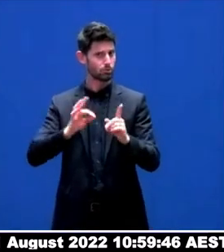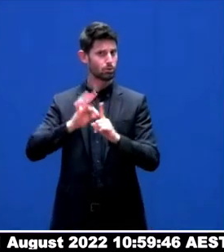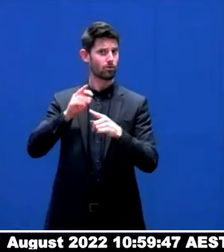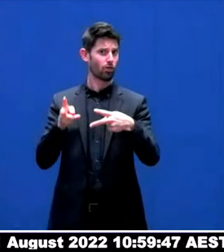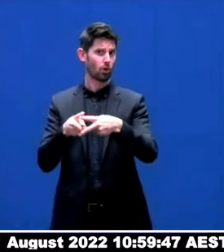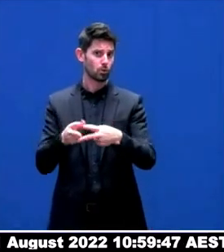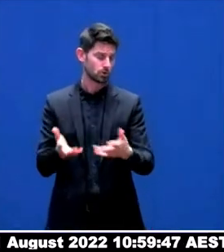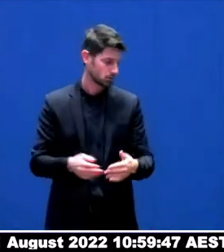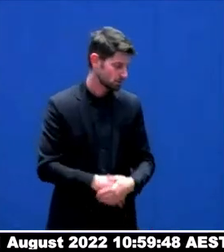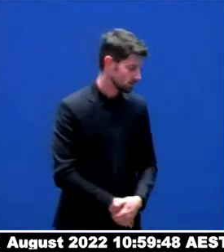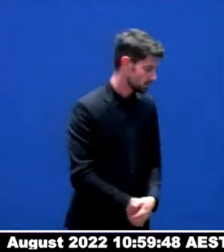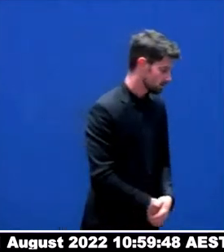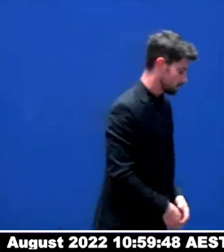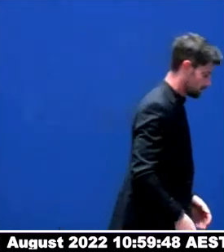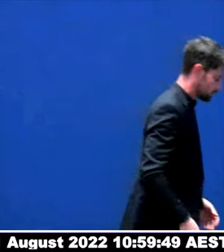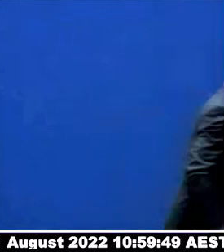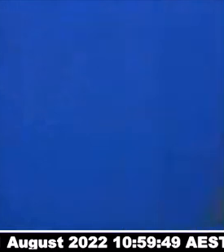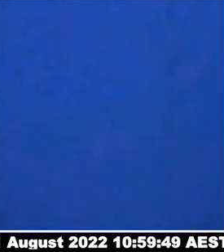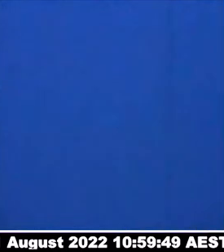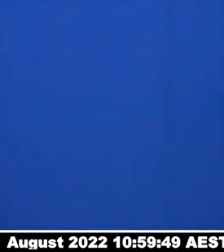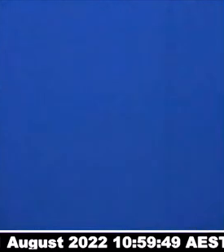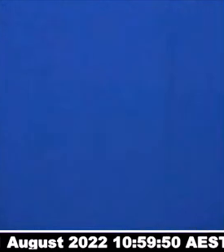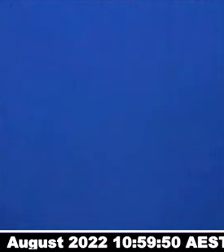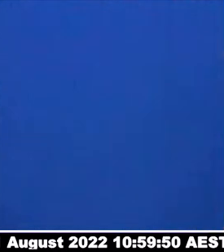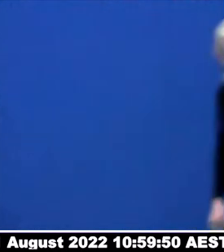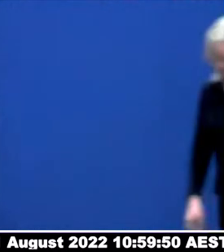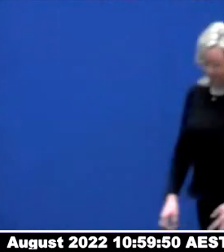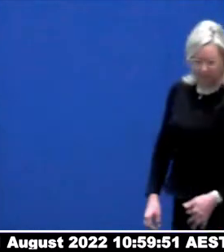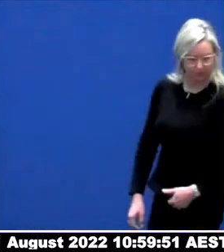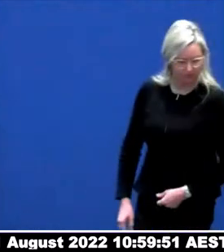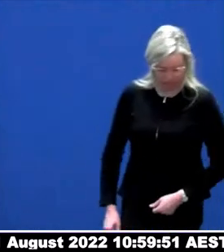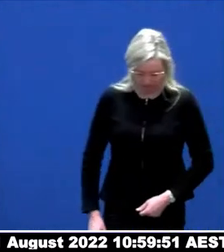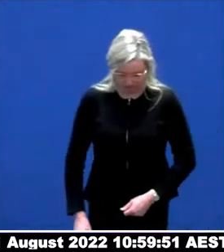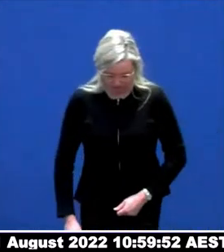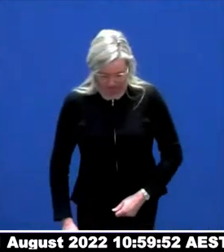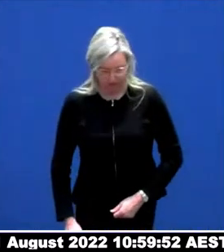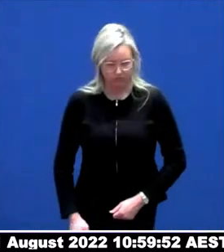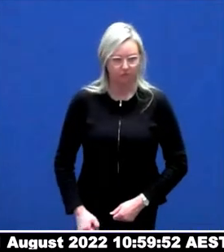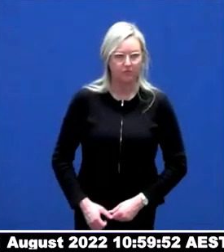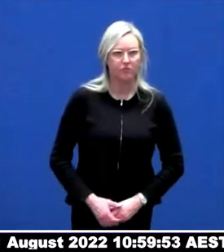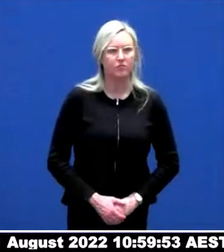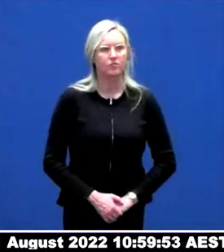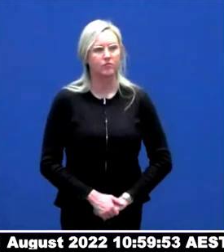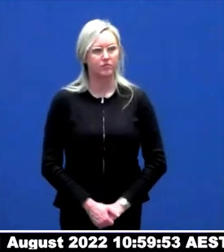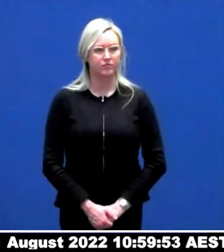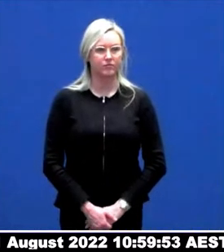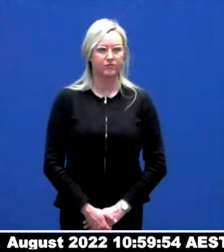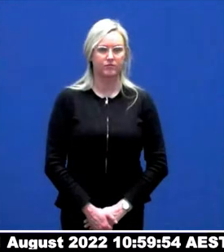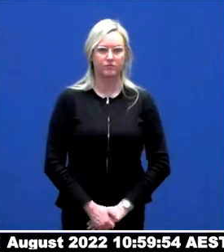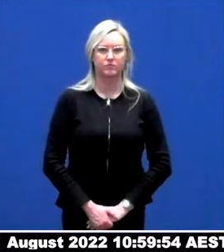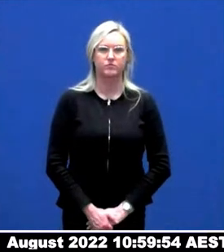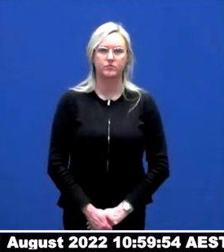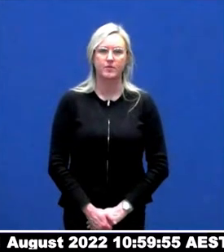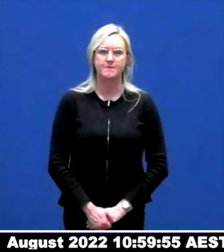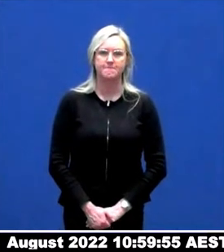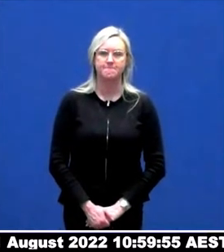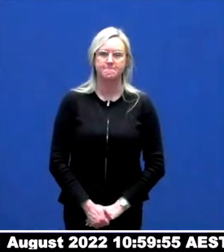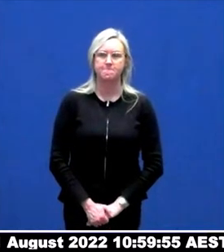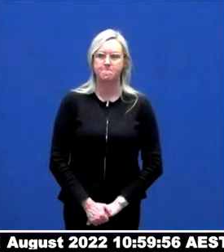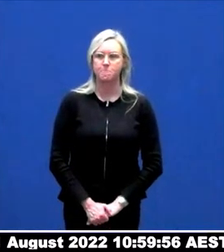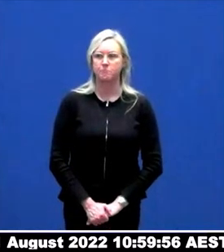issues? DEBBIE MITCHELL: So